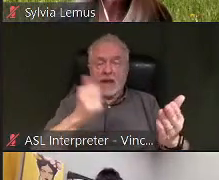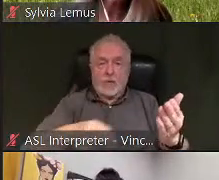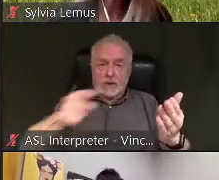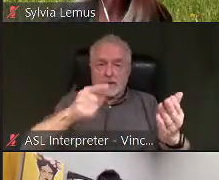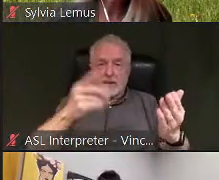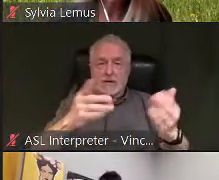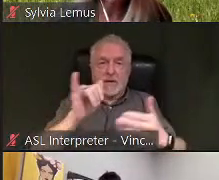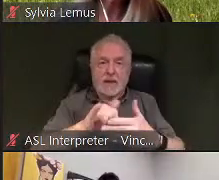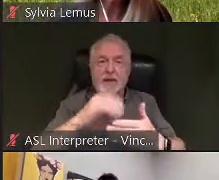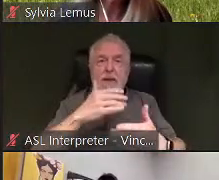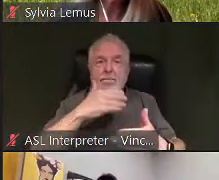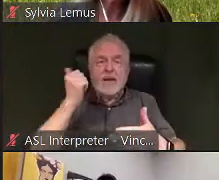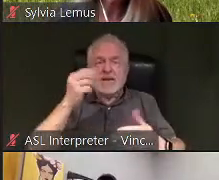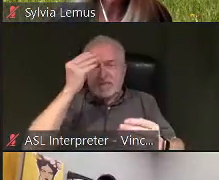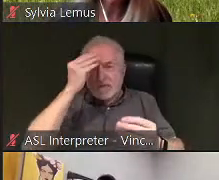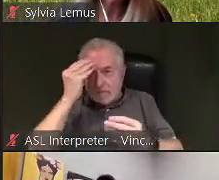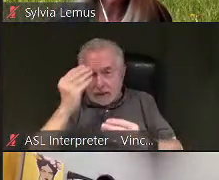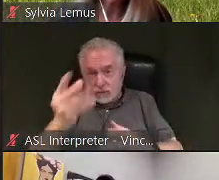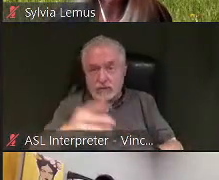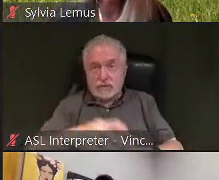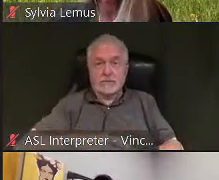The best information.